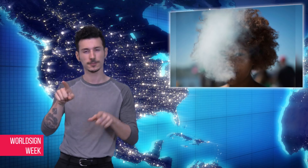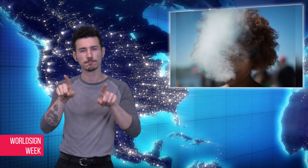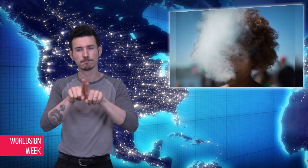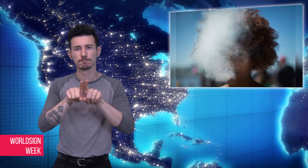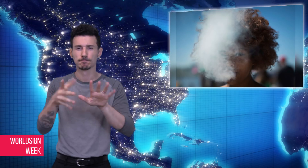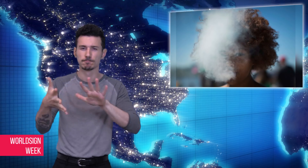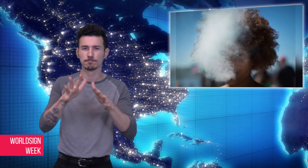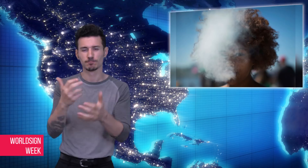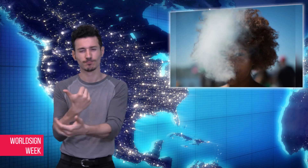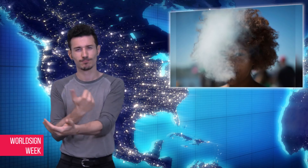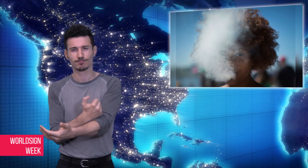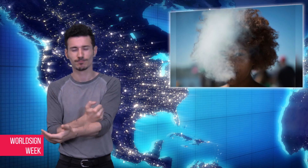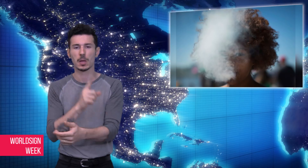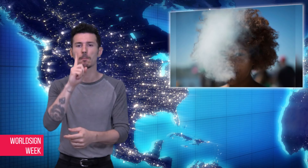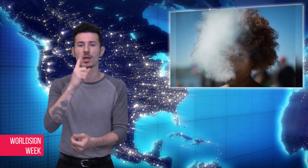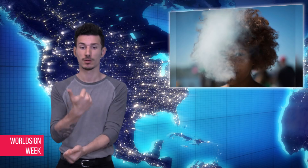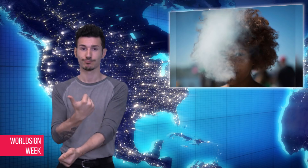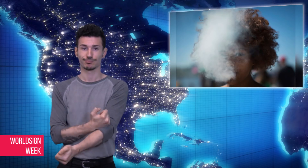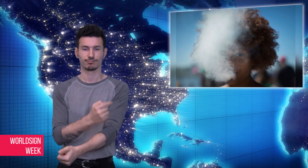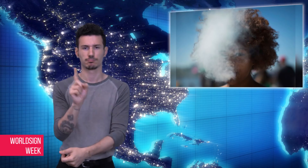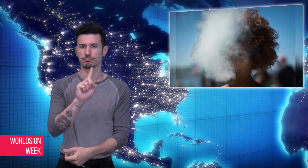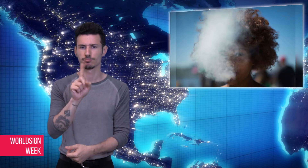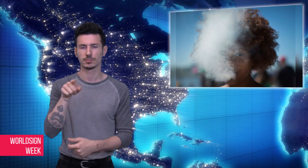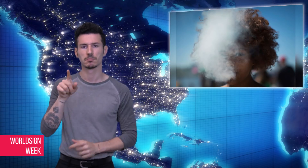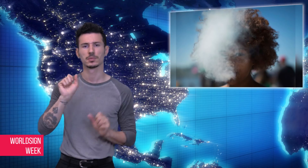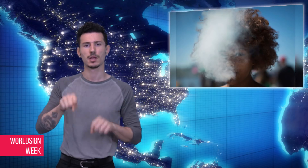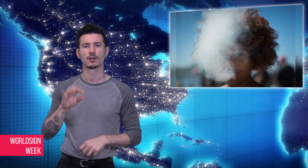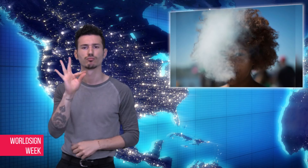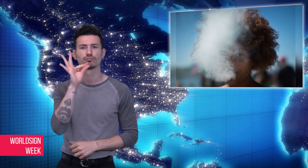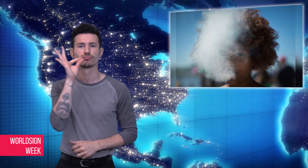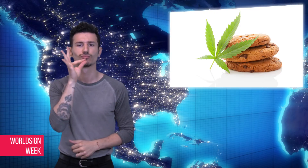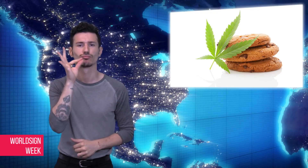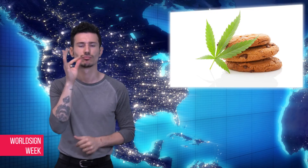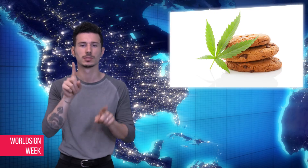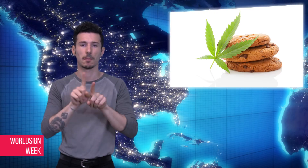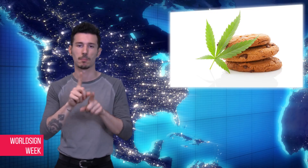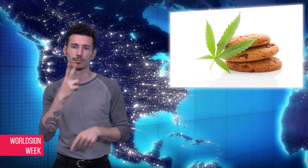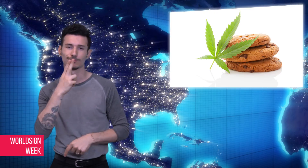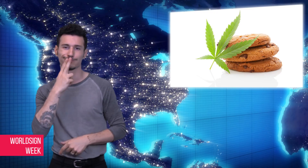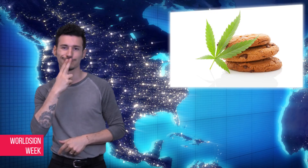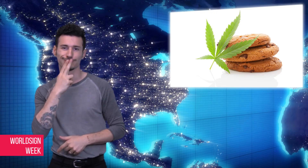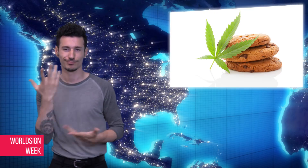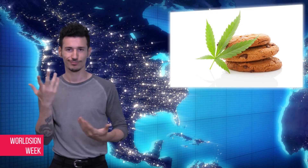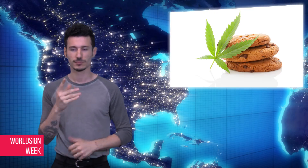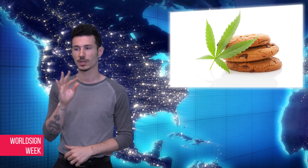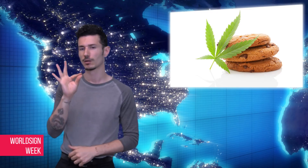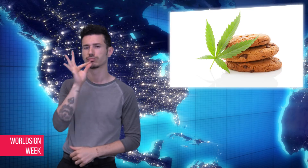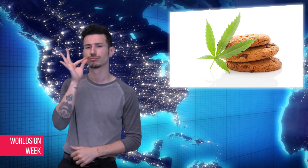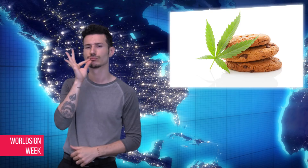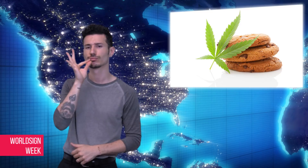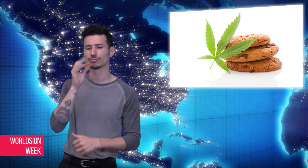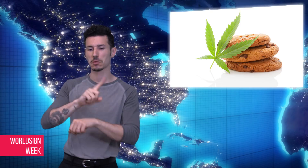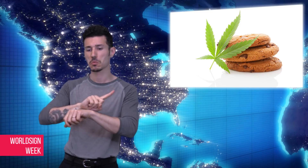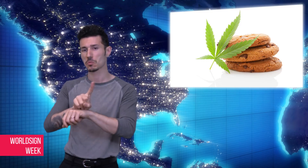Marijuana is a drug usually smoked as a cigarette (joint), and it takes a